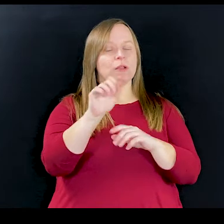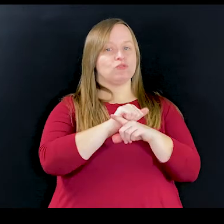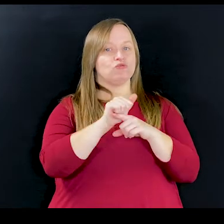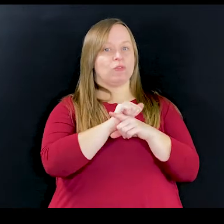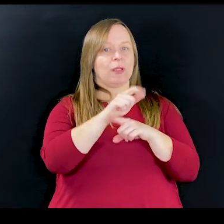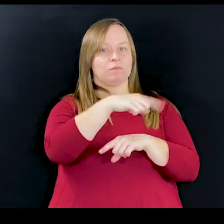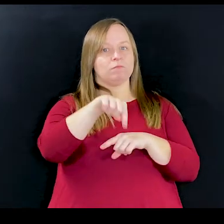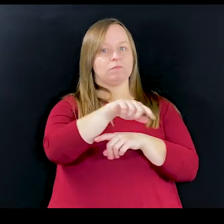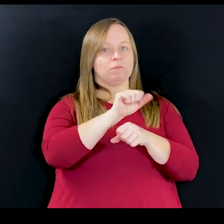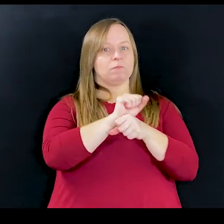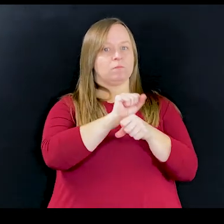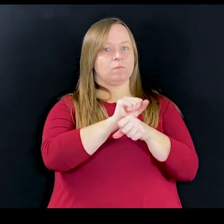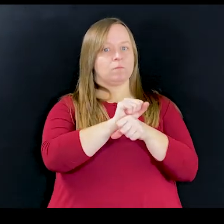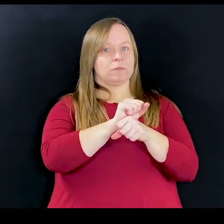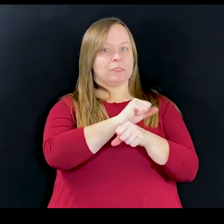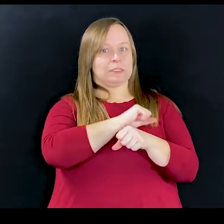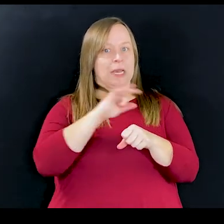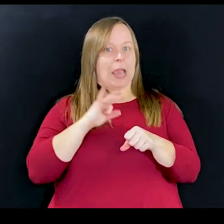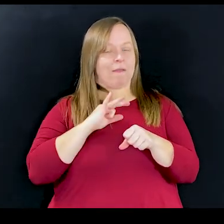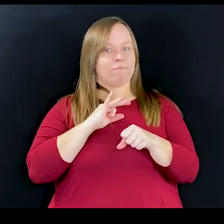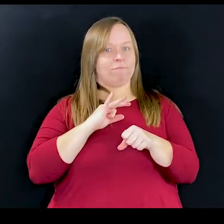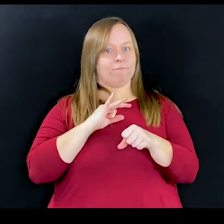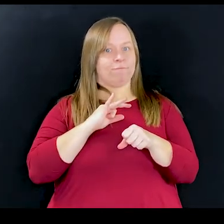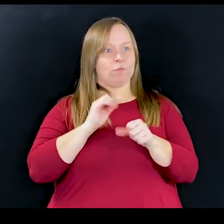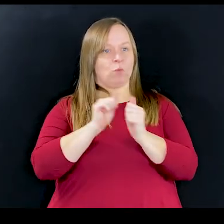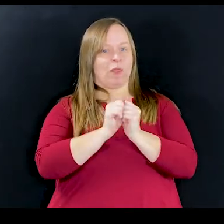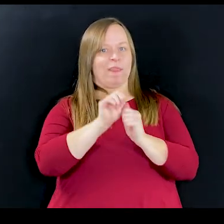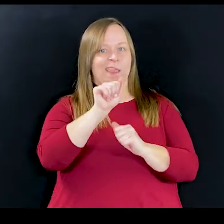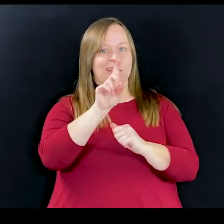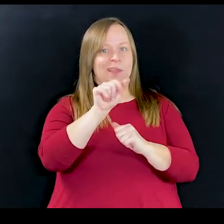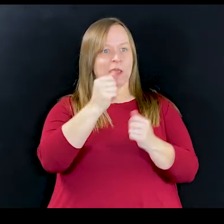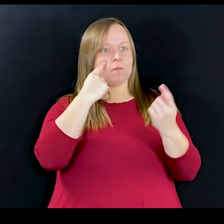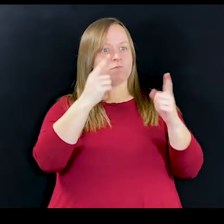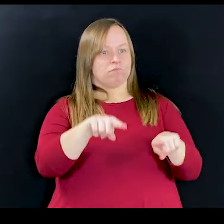to train their staff with ADA compliance